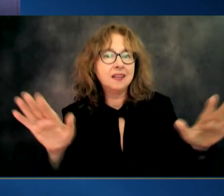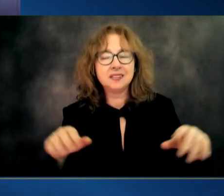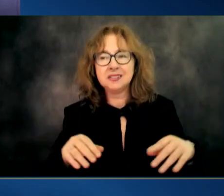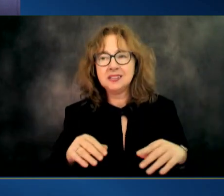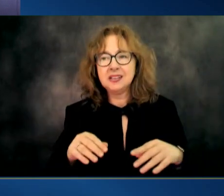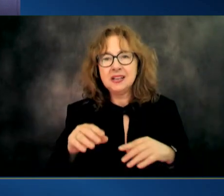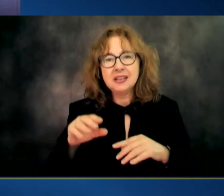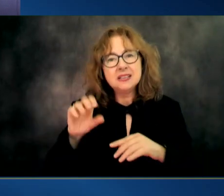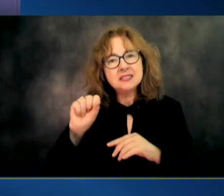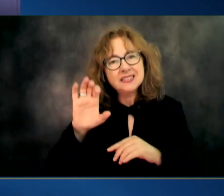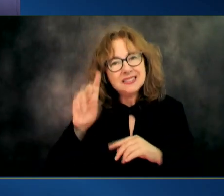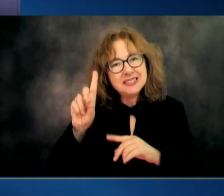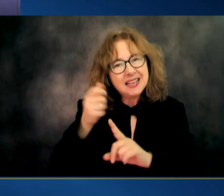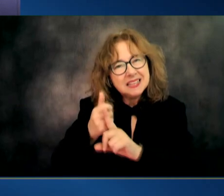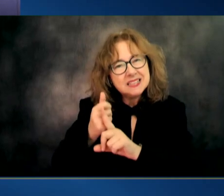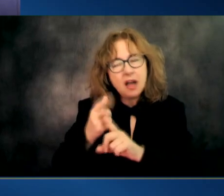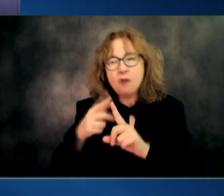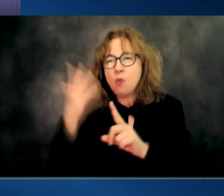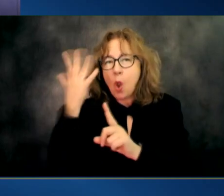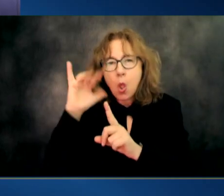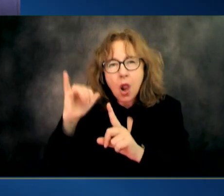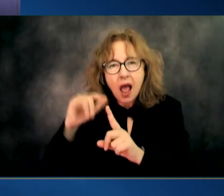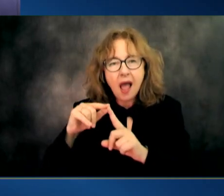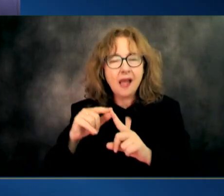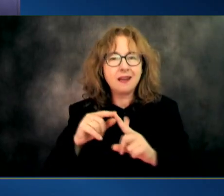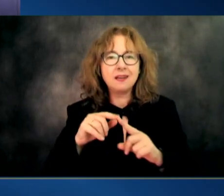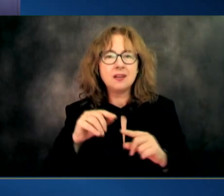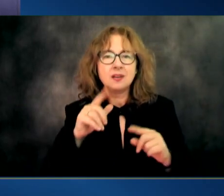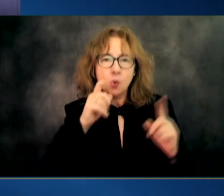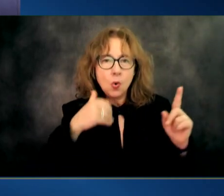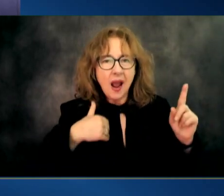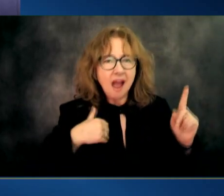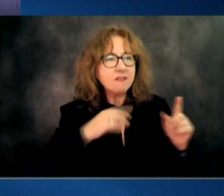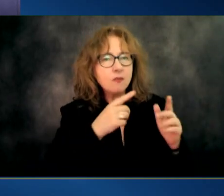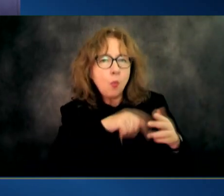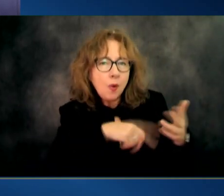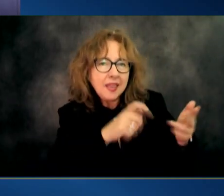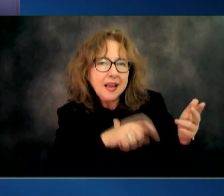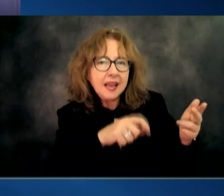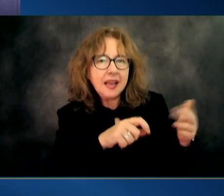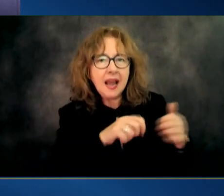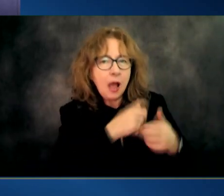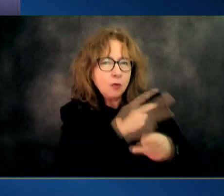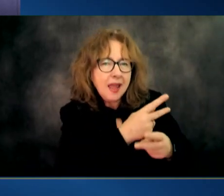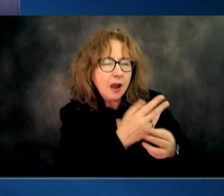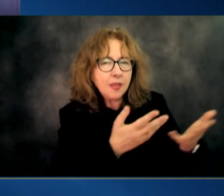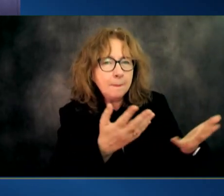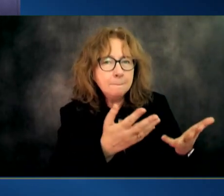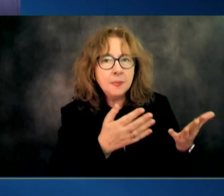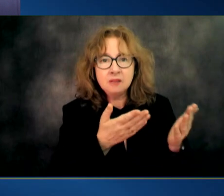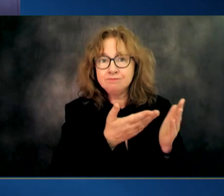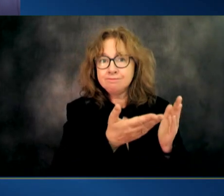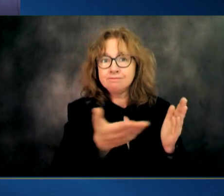and really what kind of care they need provided to them. So, can you discuss how you've engaged